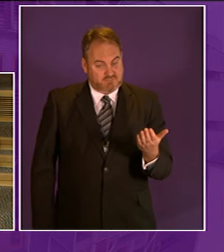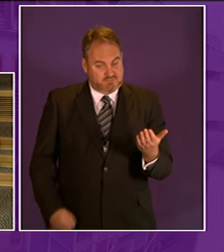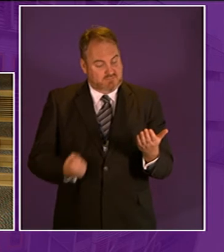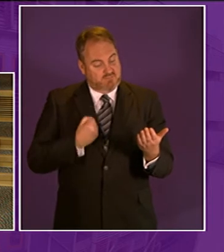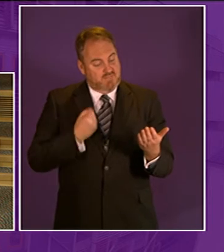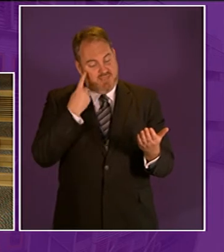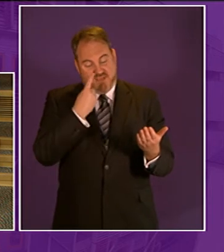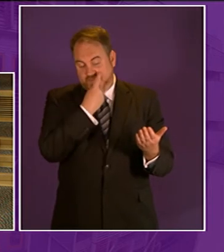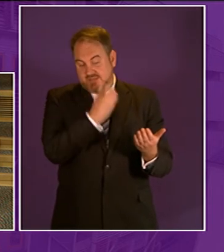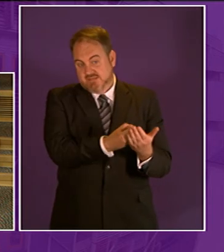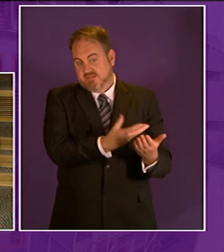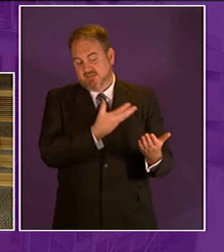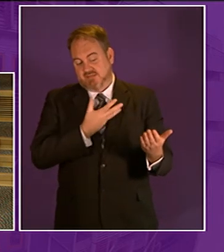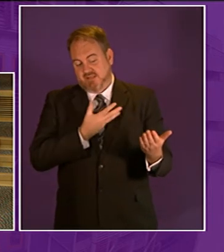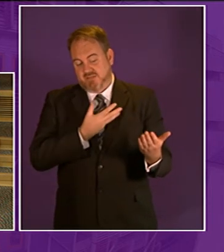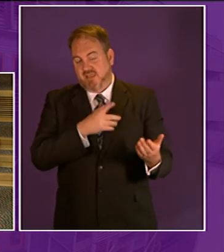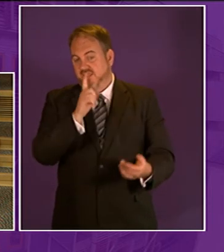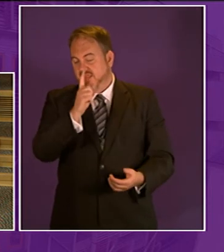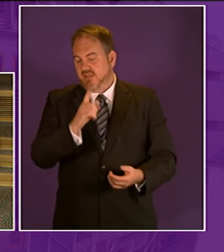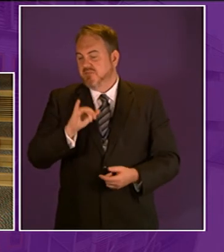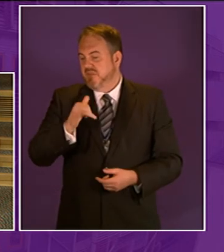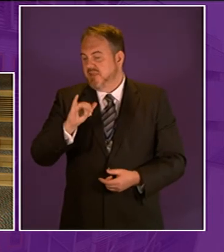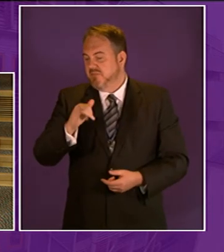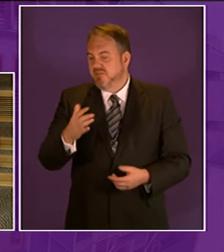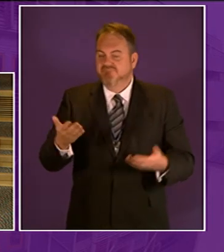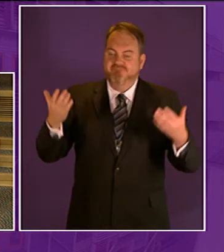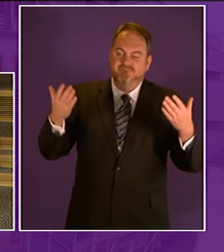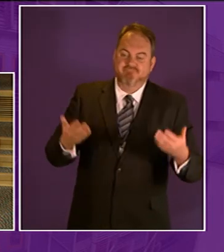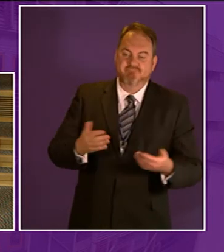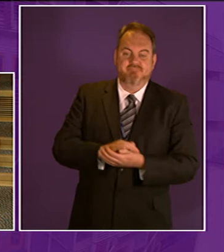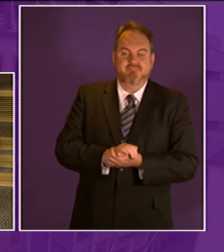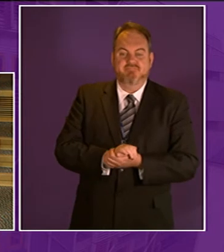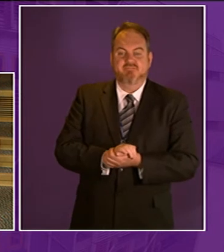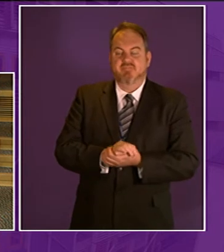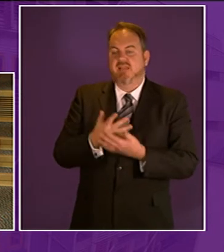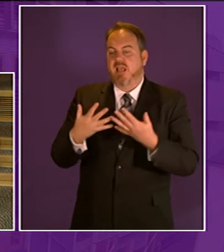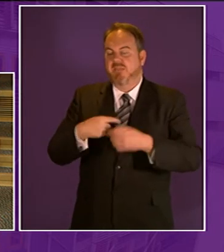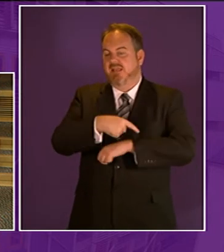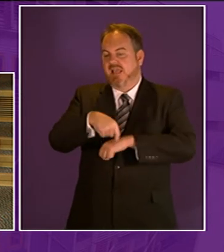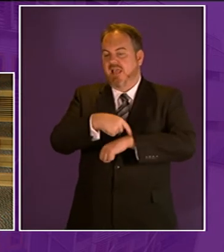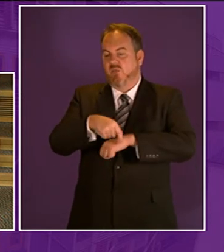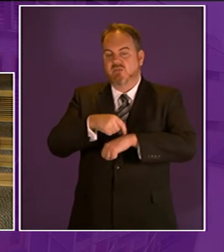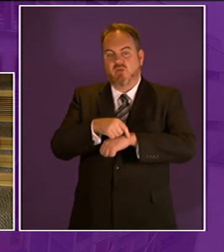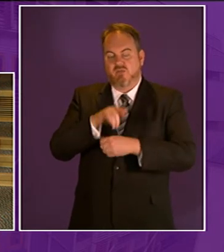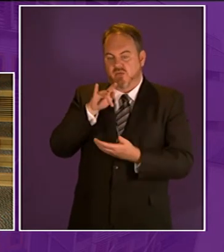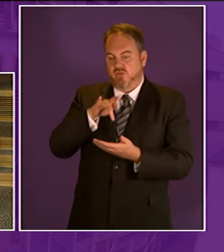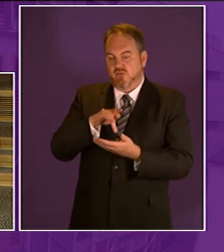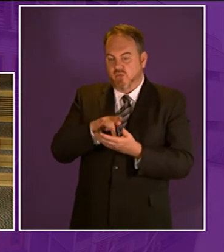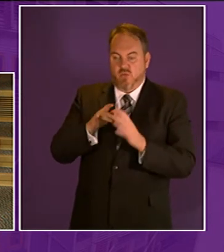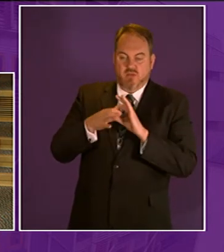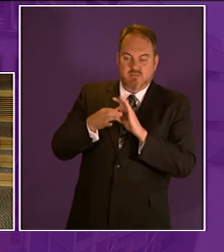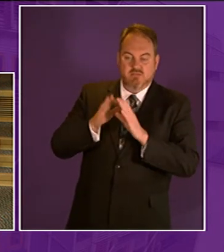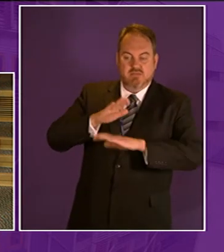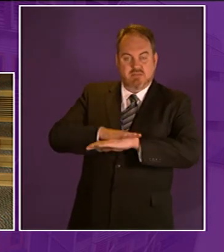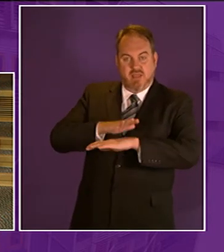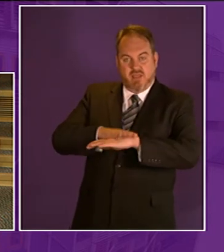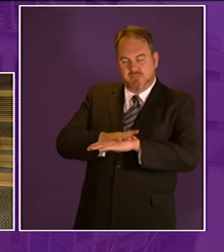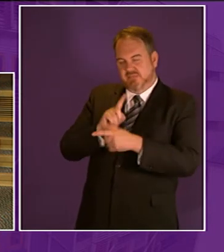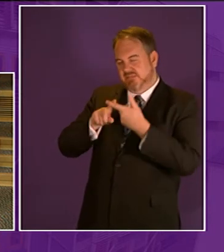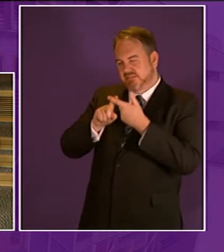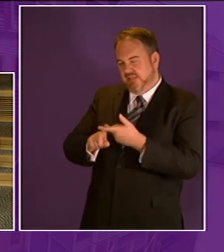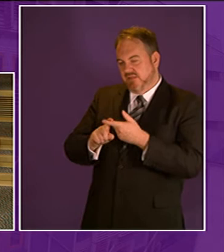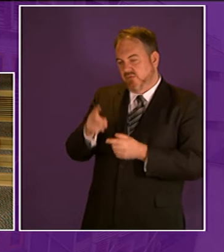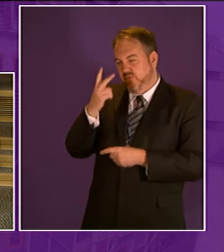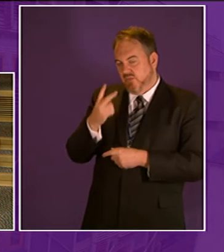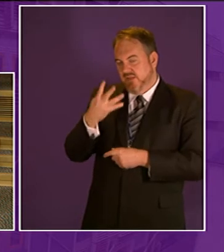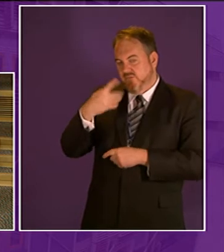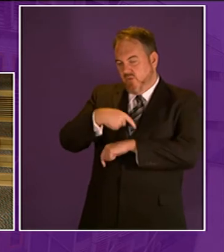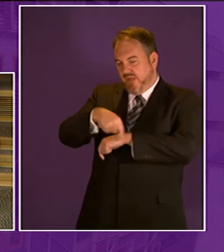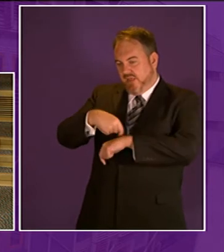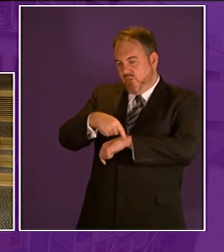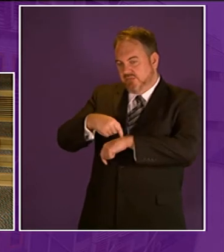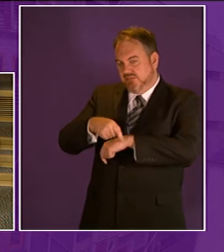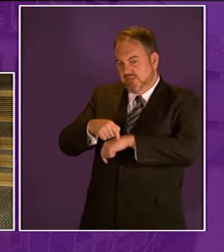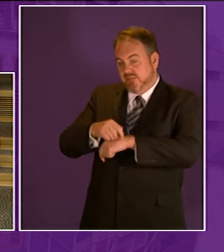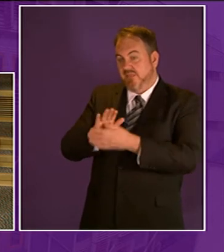It indicates, for example, that if core class contact time was set at 24 hours, the number